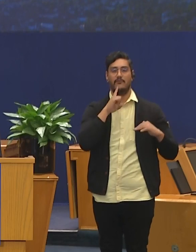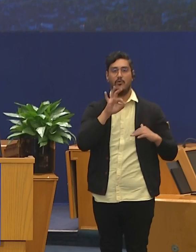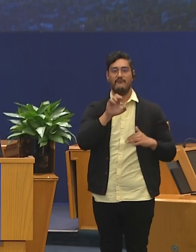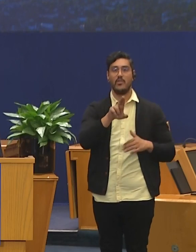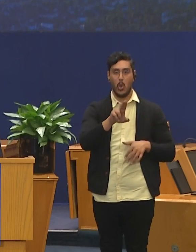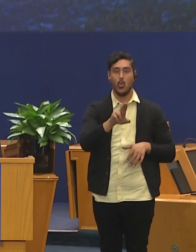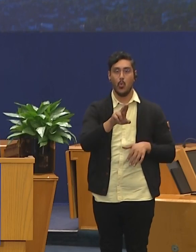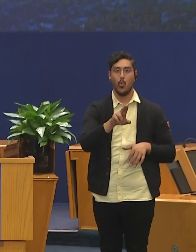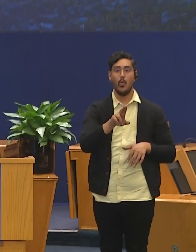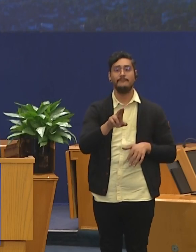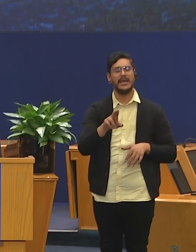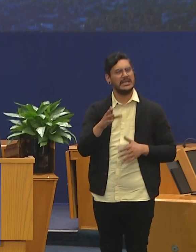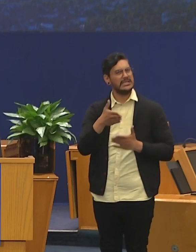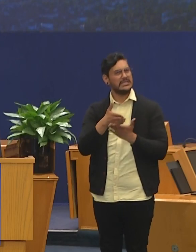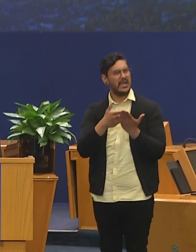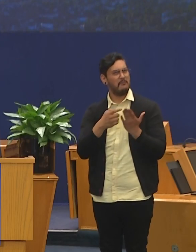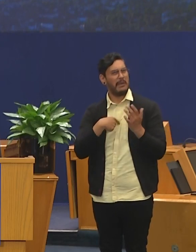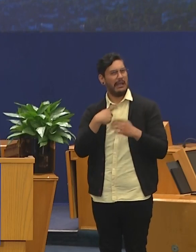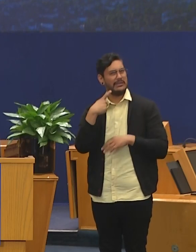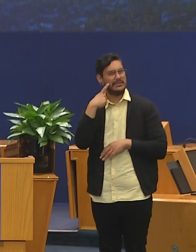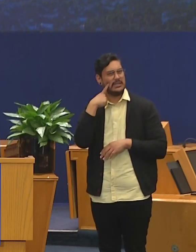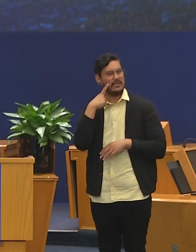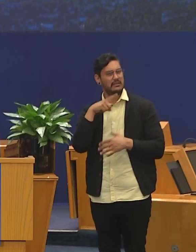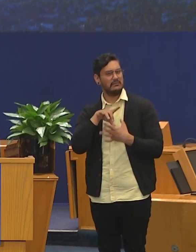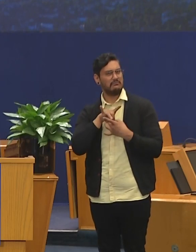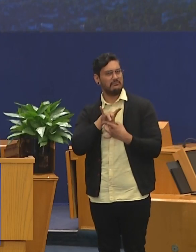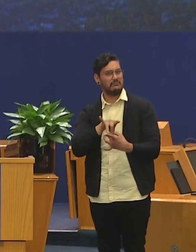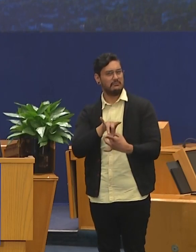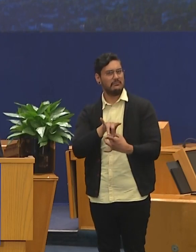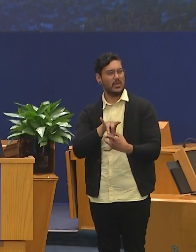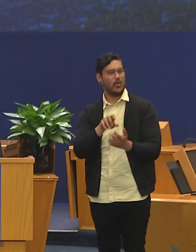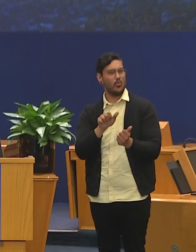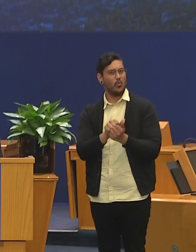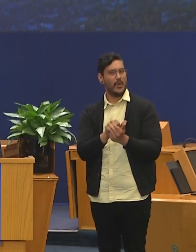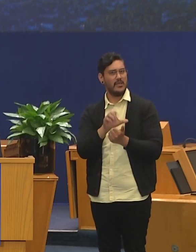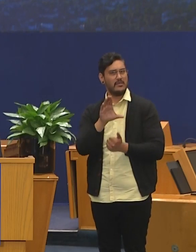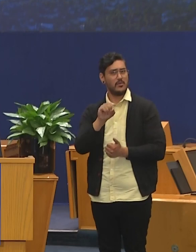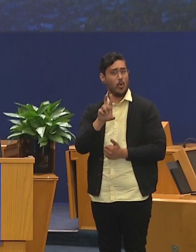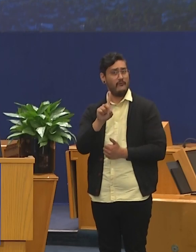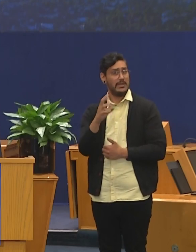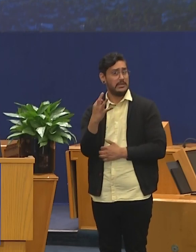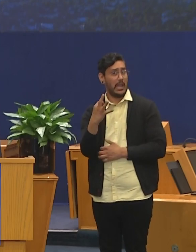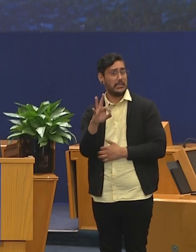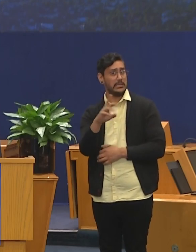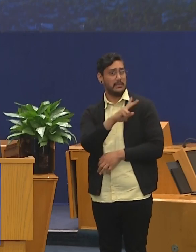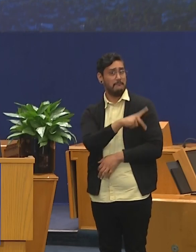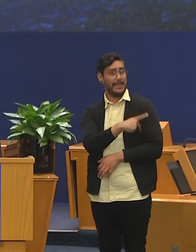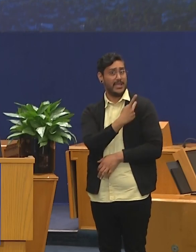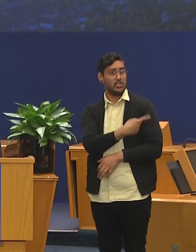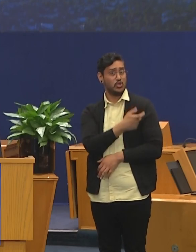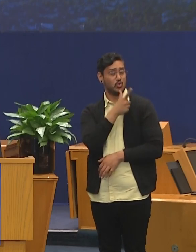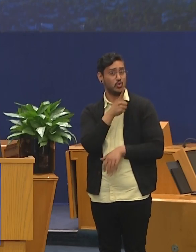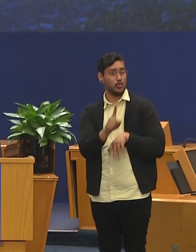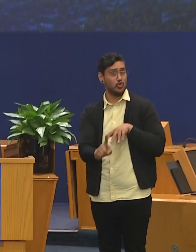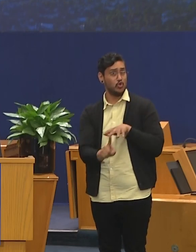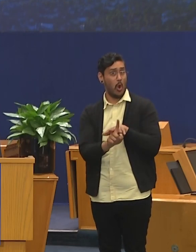IN THE NUMBER OF CASES OF FLU. SOME OF THAT, I THINK, COULD BE ATTRIBUTED TO SOME SLIGHT